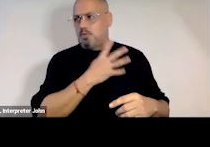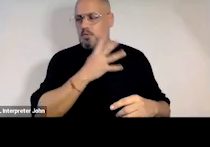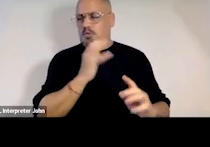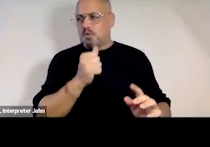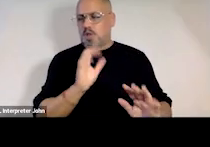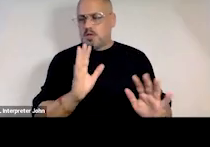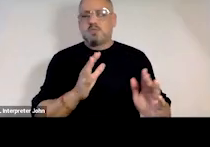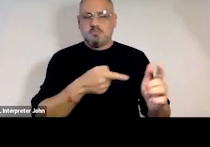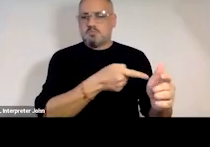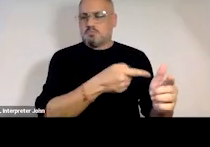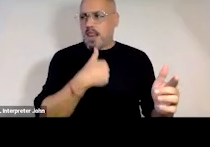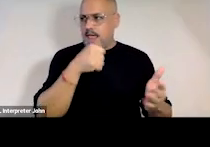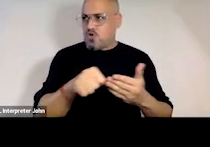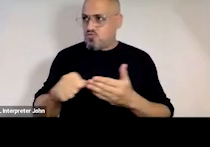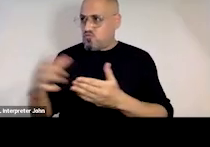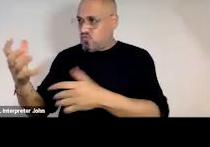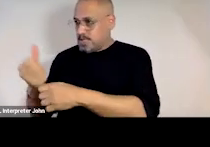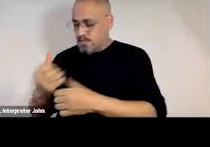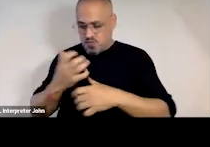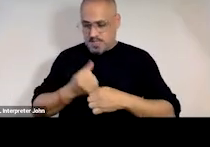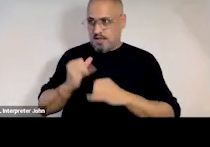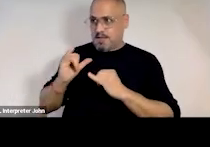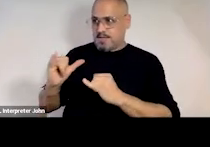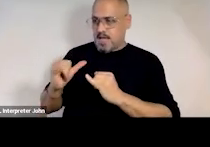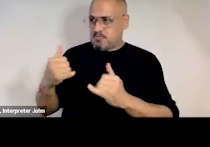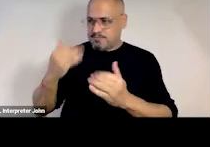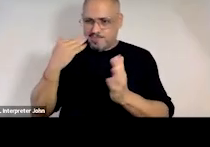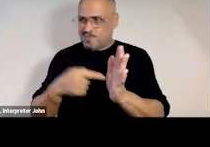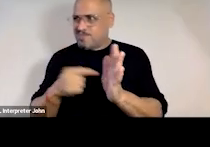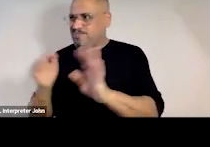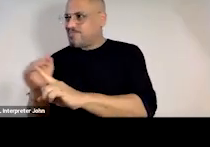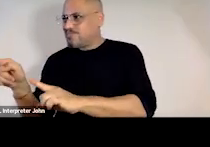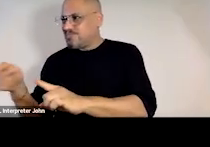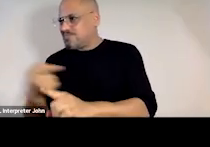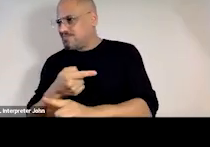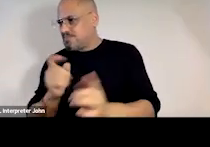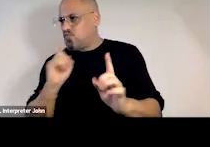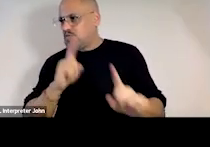to whatever Social Security or DDS is requesting of them. One thing to note is that